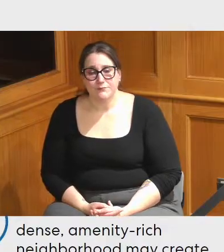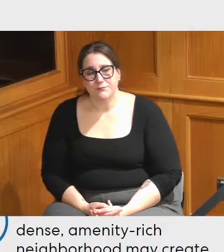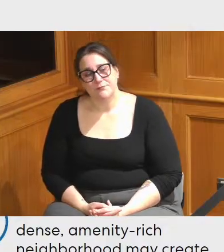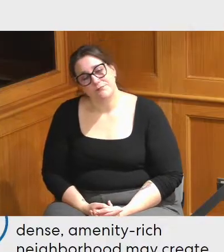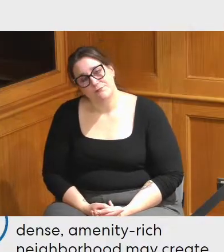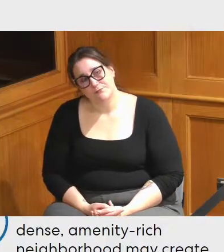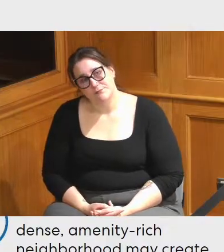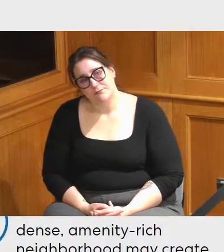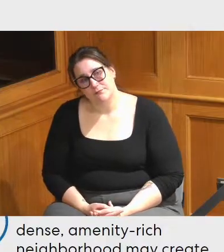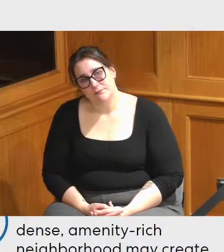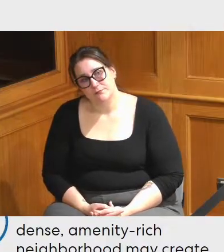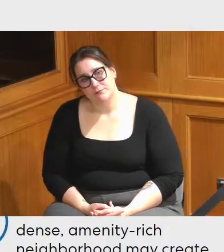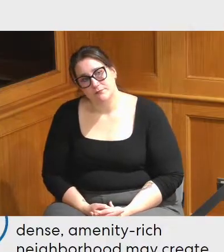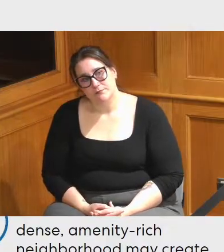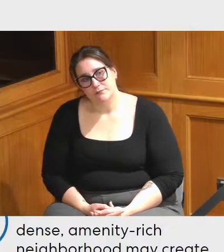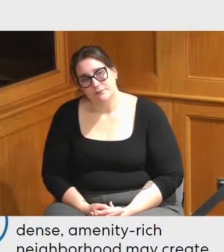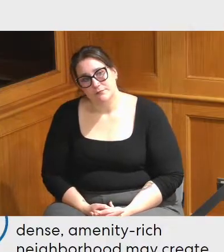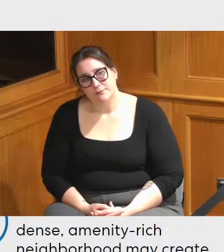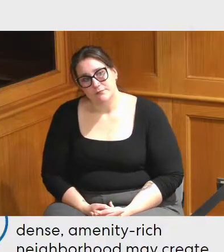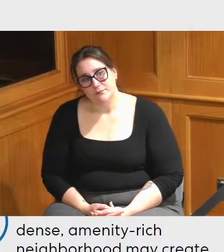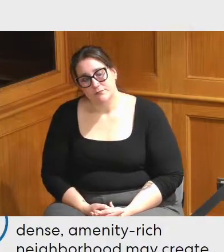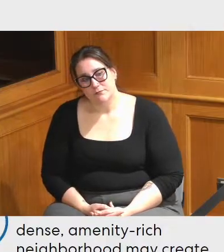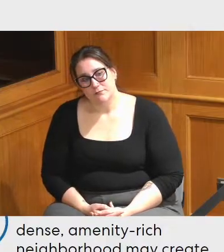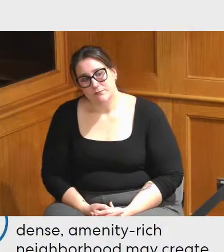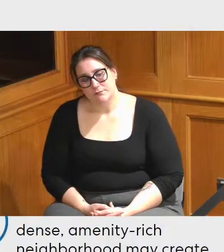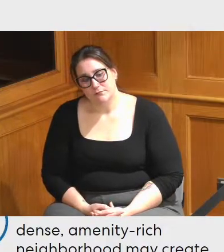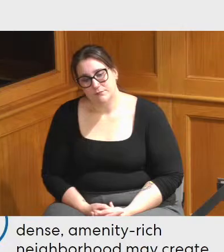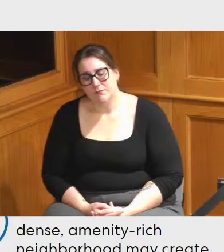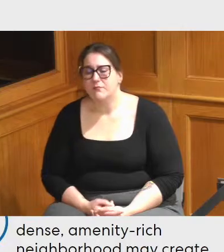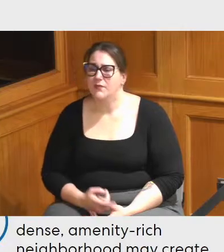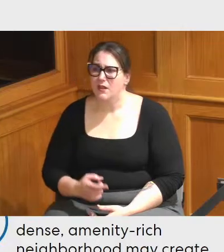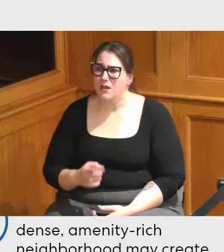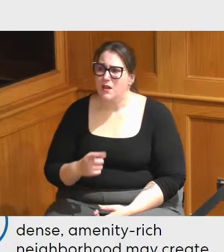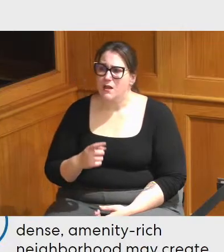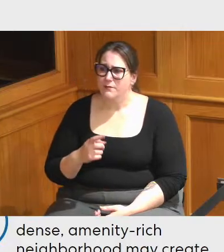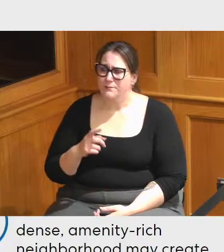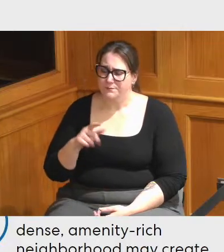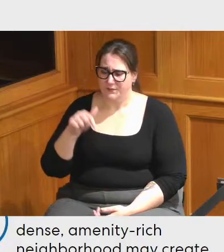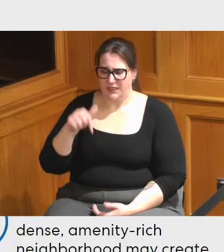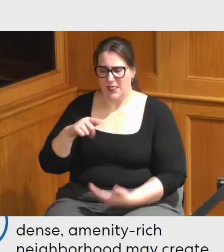small handful of caveats. So I think first and foremost this is a project. It's an ambitious